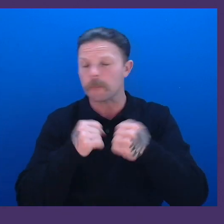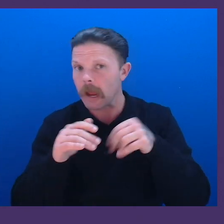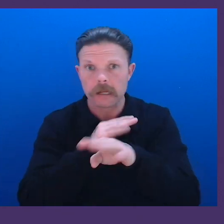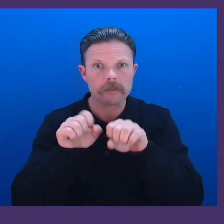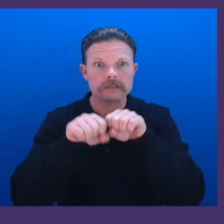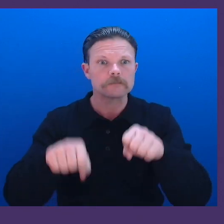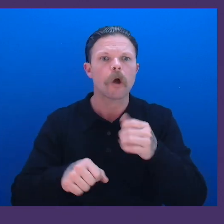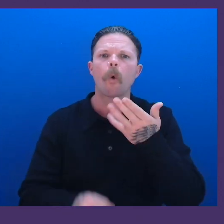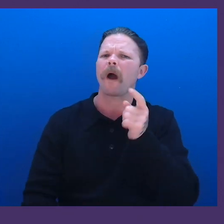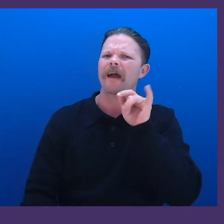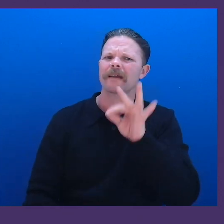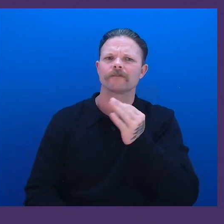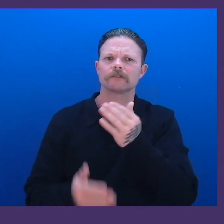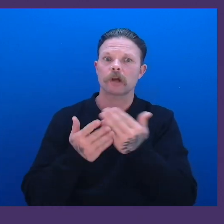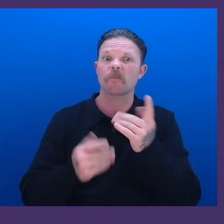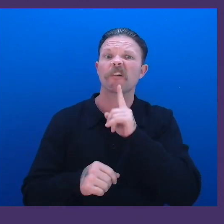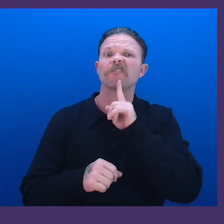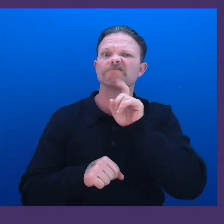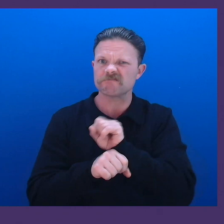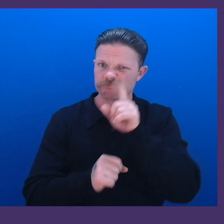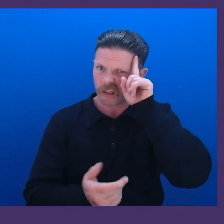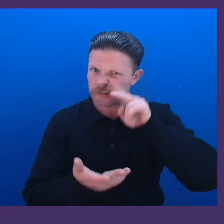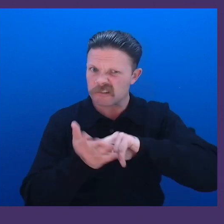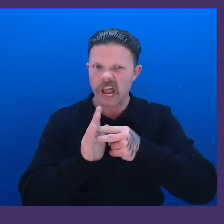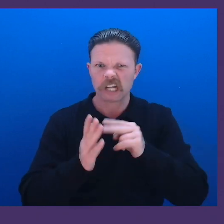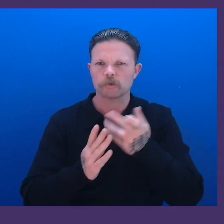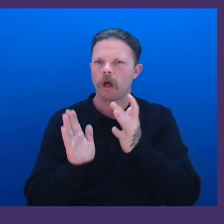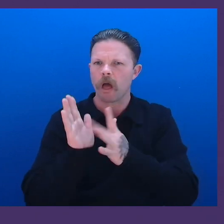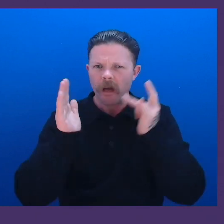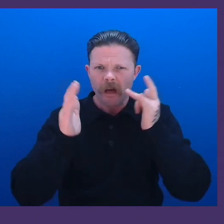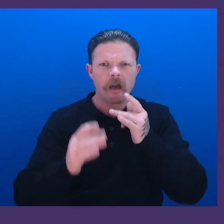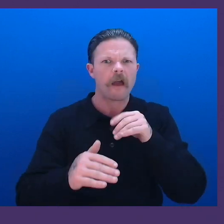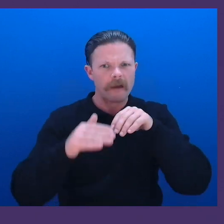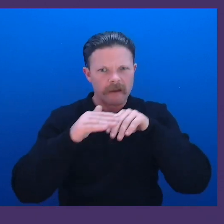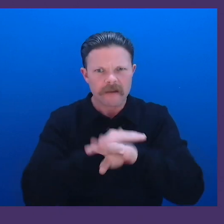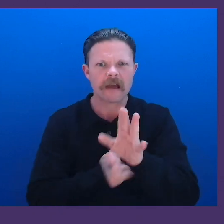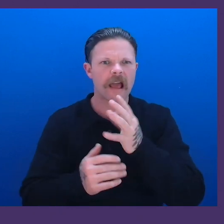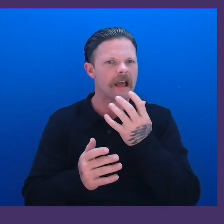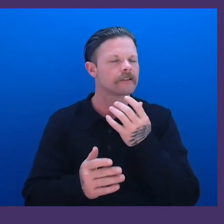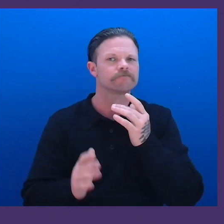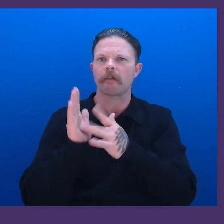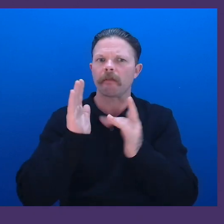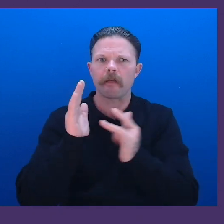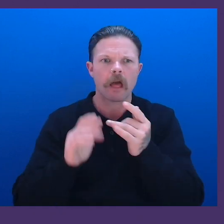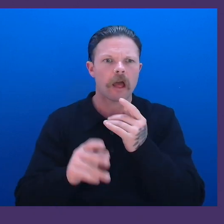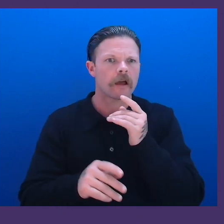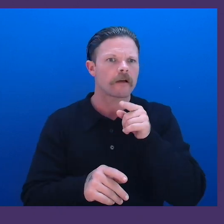and take advantage of your intended users? Then craft your tests based on those approaches.